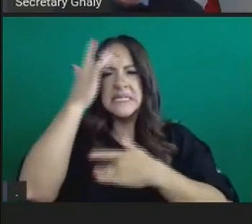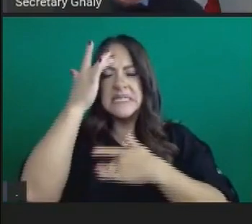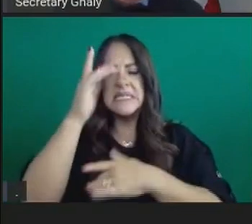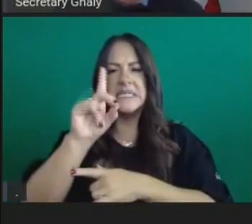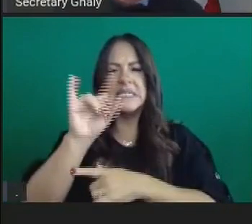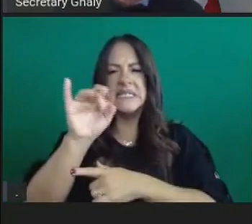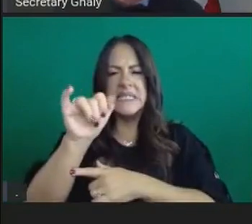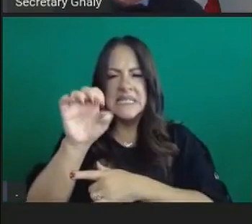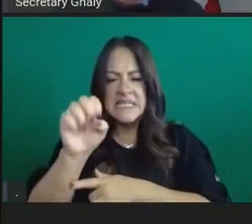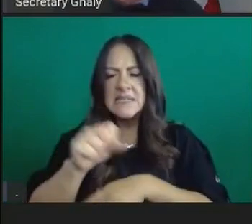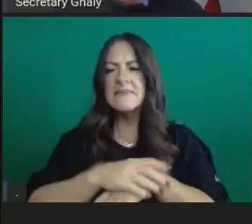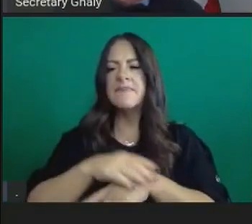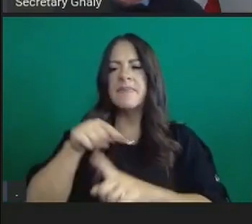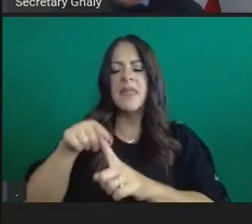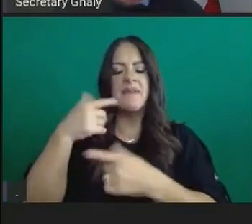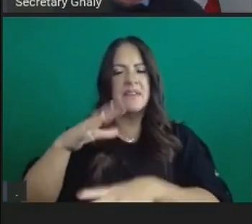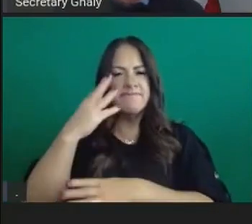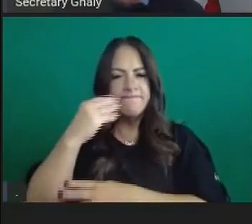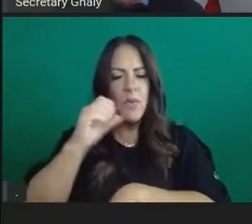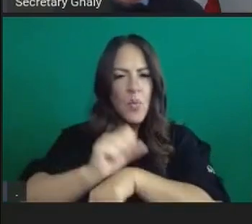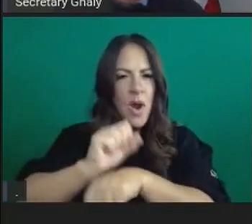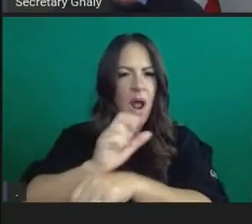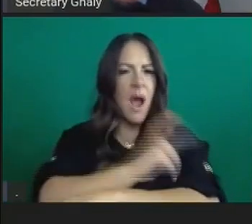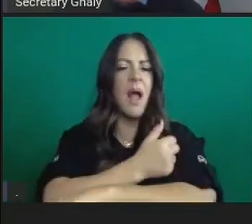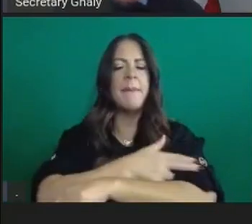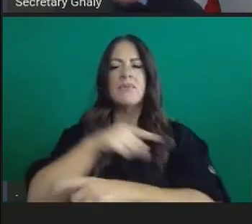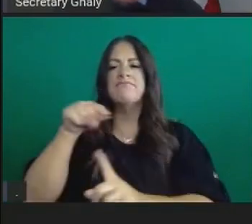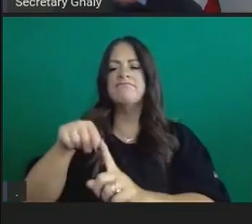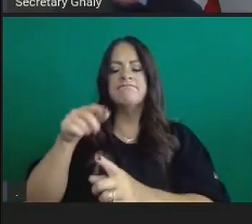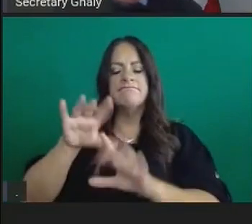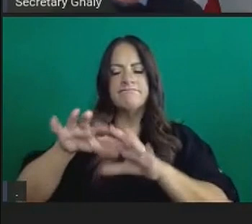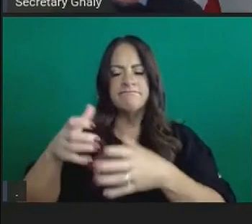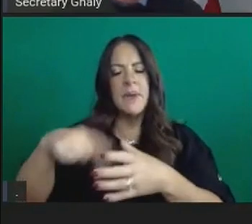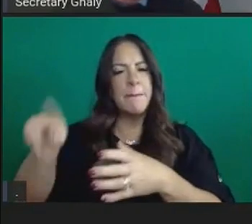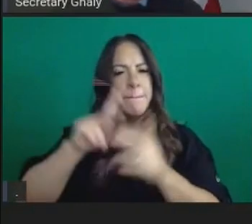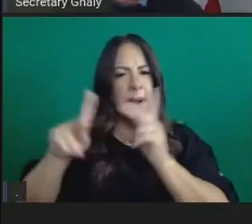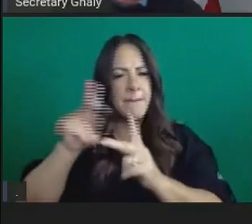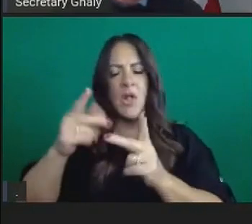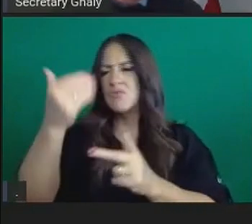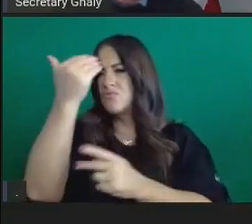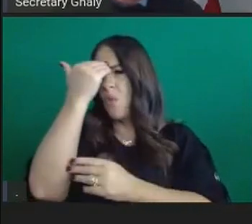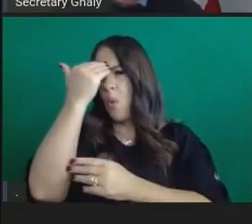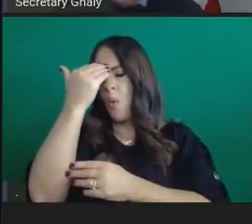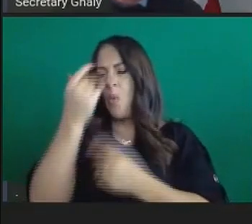PUBLIC HEALTH DATA TEAM, PRETTY INCREDIBLE SCIENTISTS FOLKS WHO HAVE BEEN THINKING HARD, EVEN INDIVIDUALS WHO ARE SPENDING